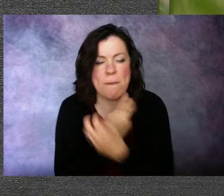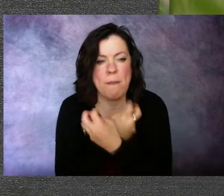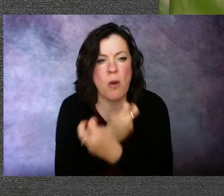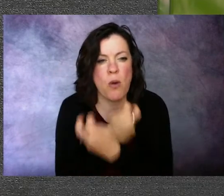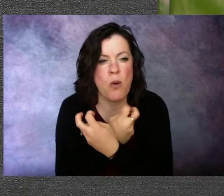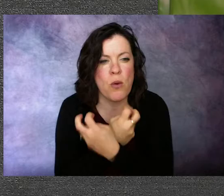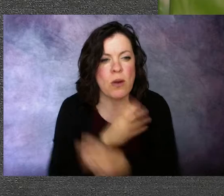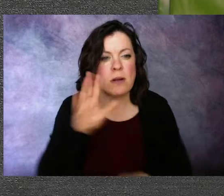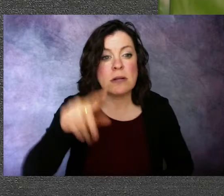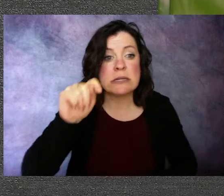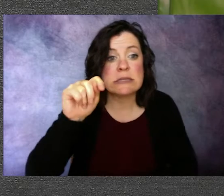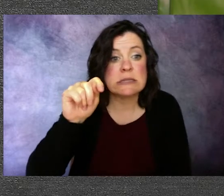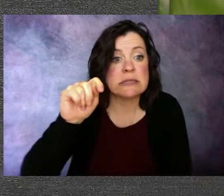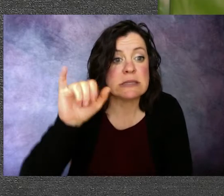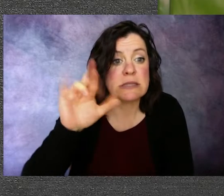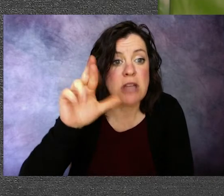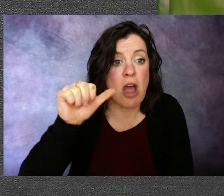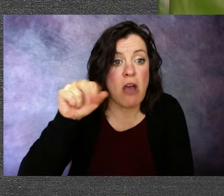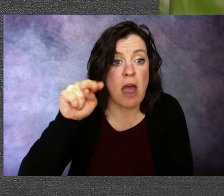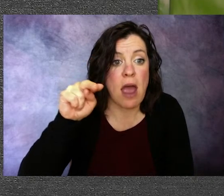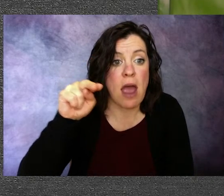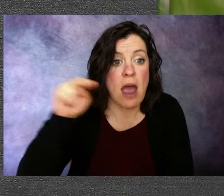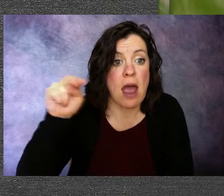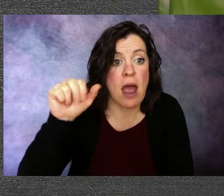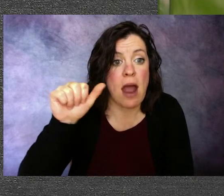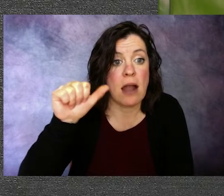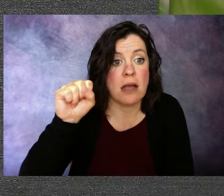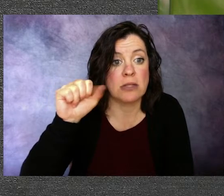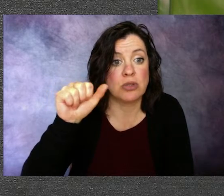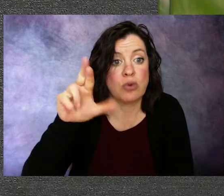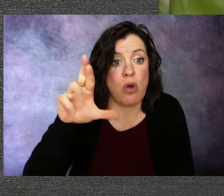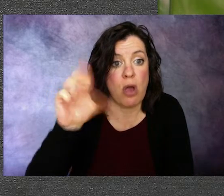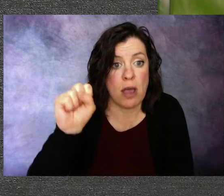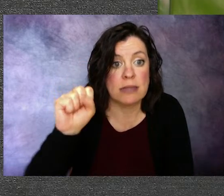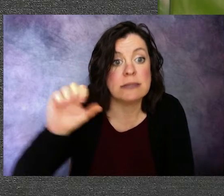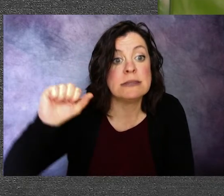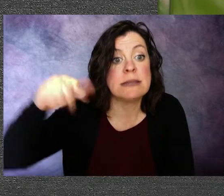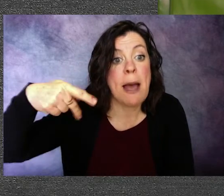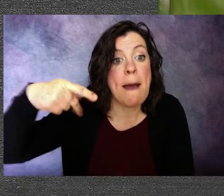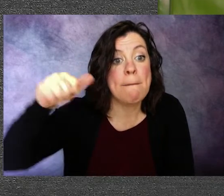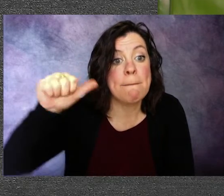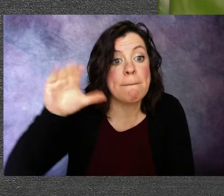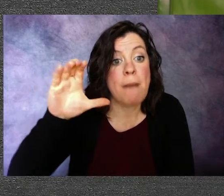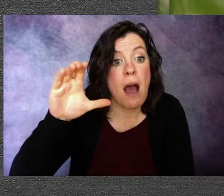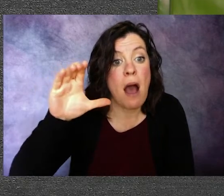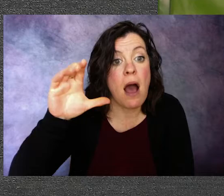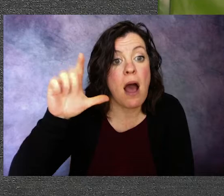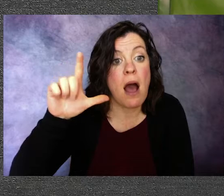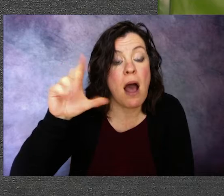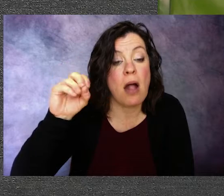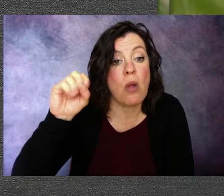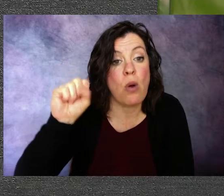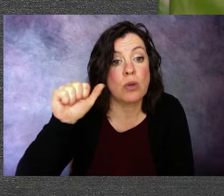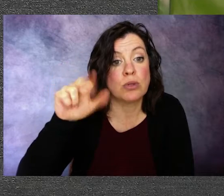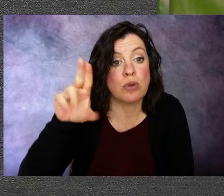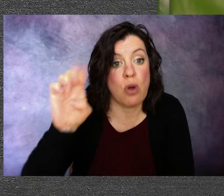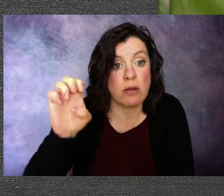"Tyrannosaurus, apatosaurus, "stegosaurus, ankylosaurus, "parasaurolophus, gallimimus,